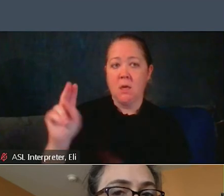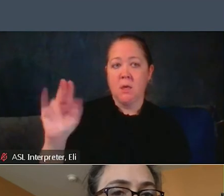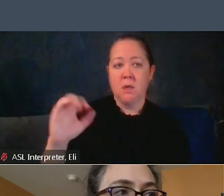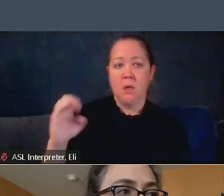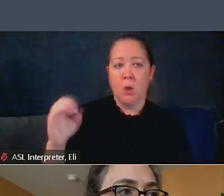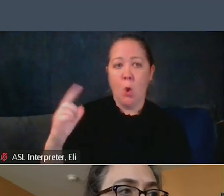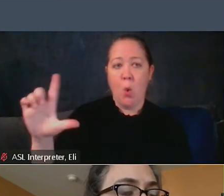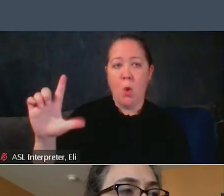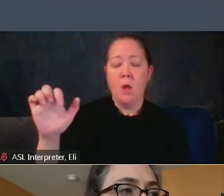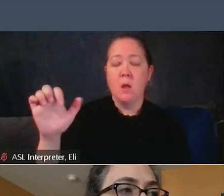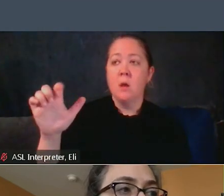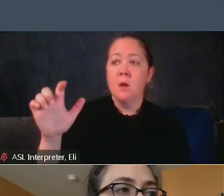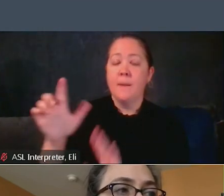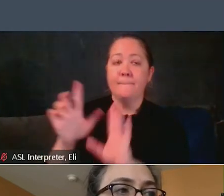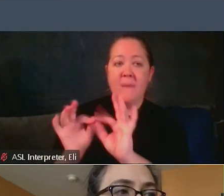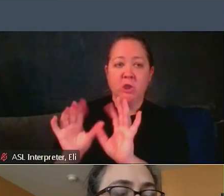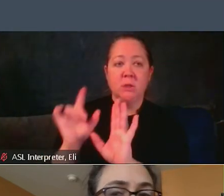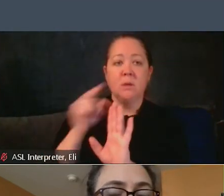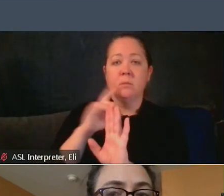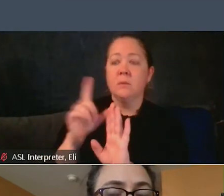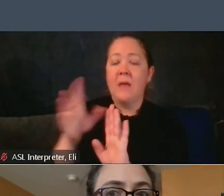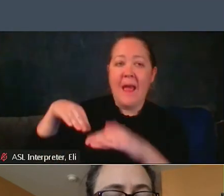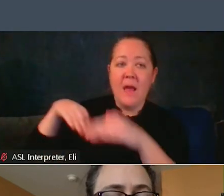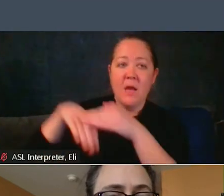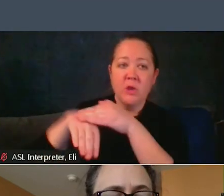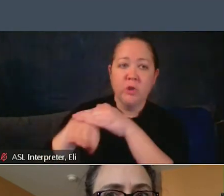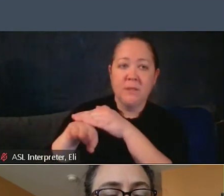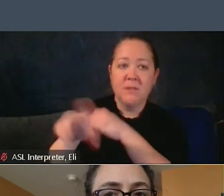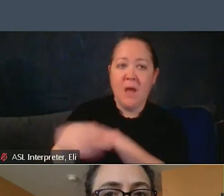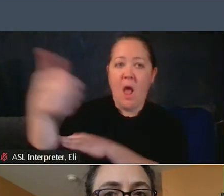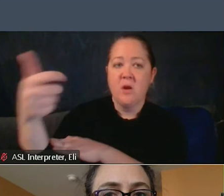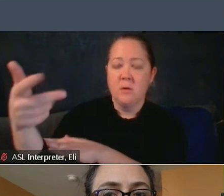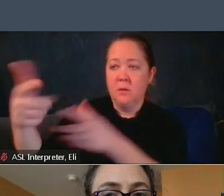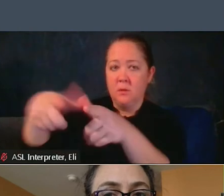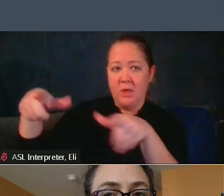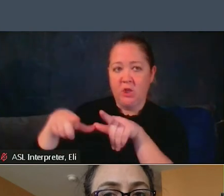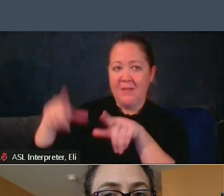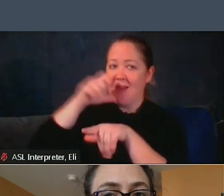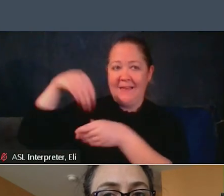not inside our communities and making sure that you gather community input, not just through this forum,